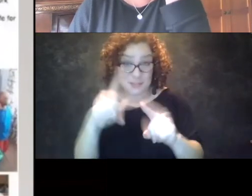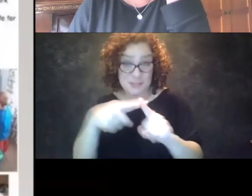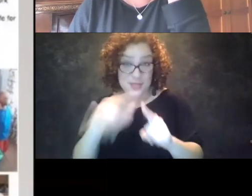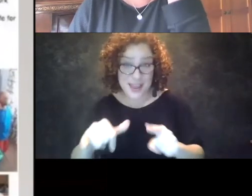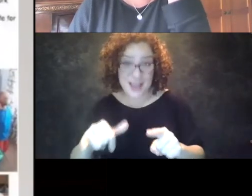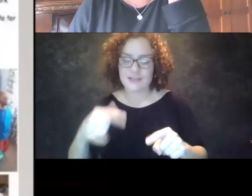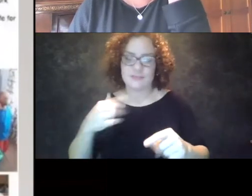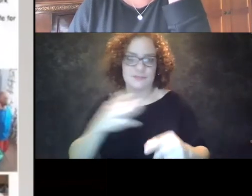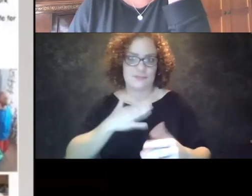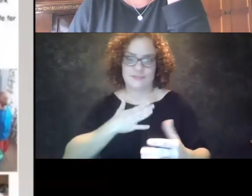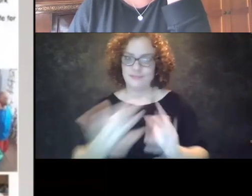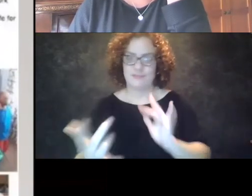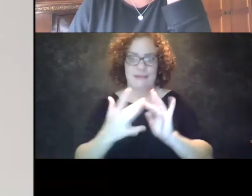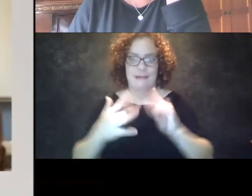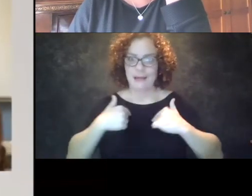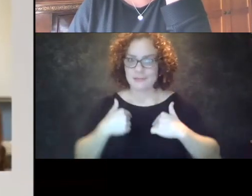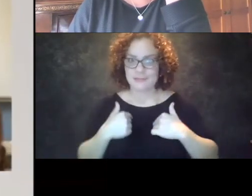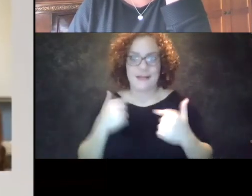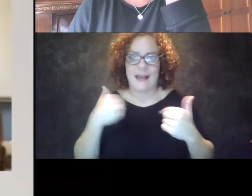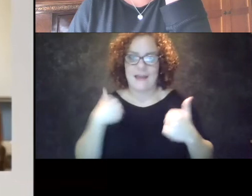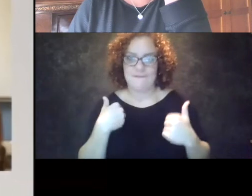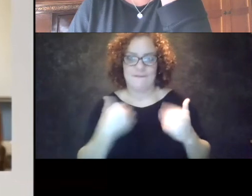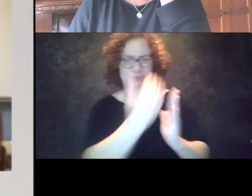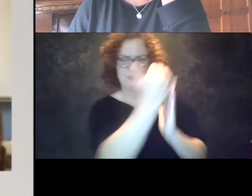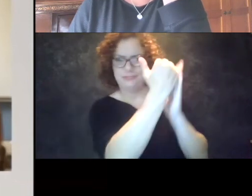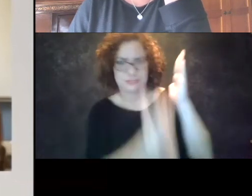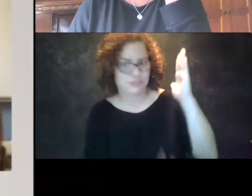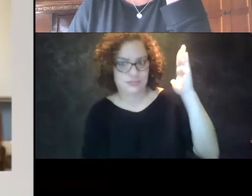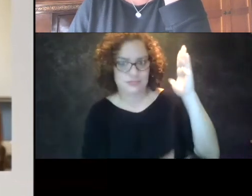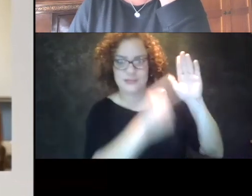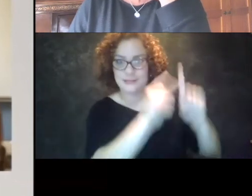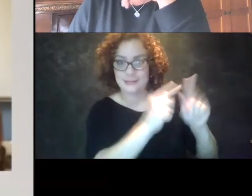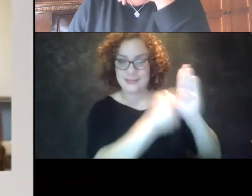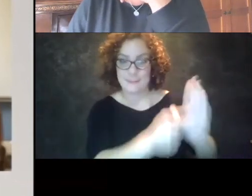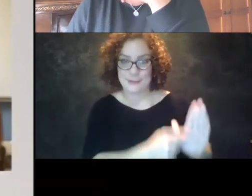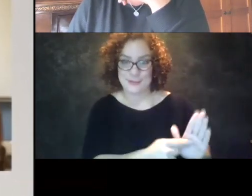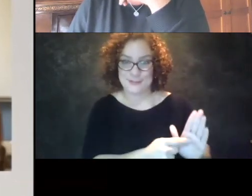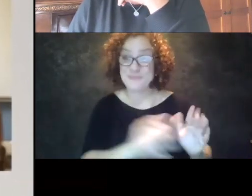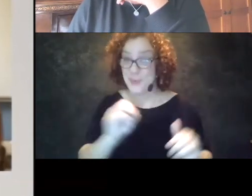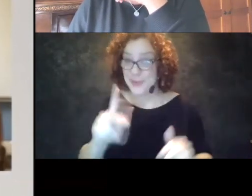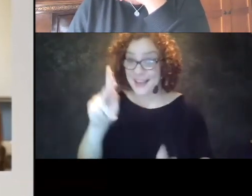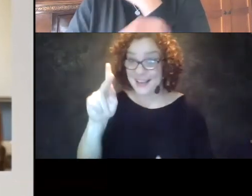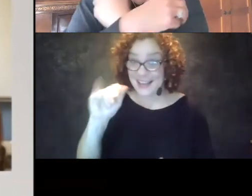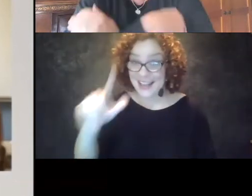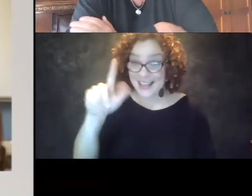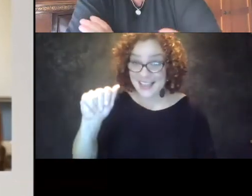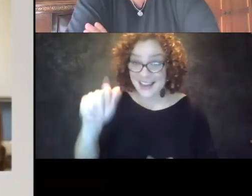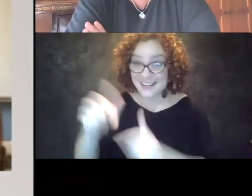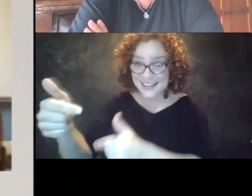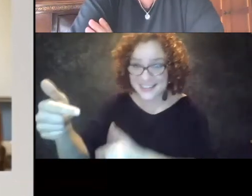say I'd be happy to send to you. Alright, Kayla, we have a couple more. But we do have